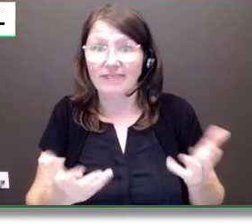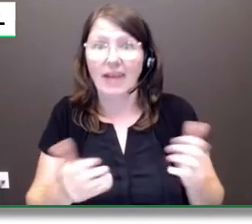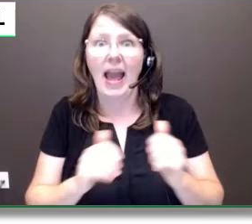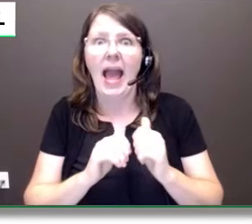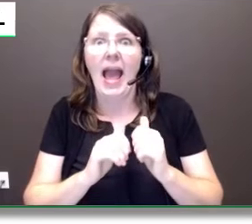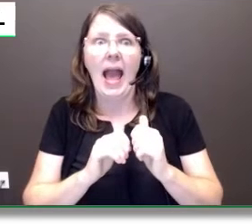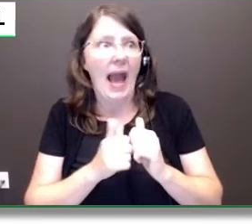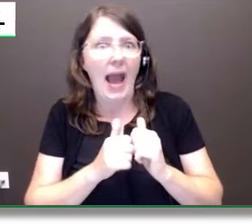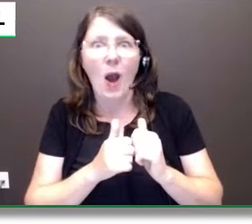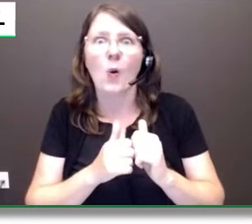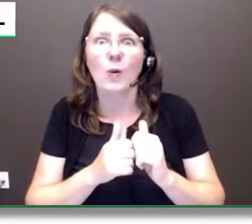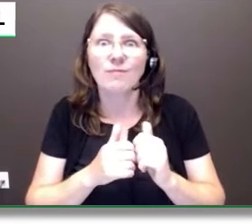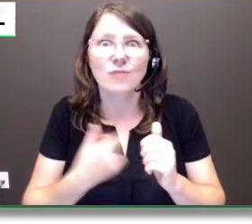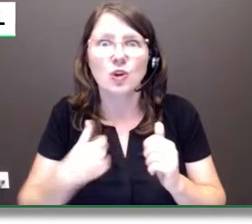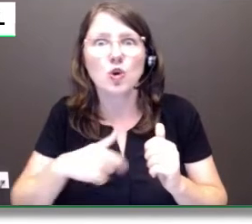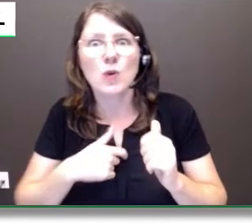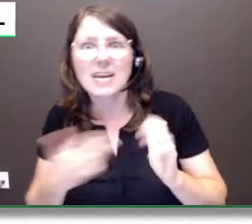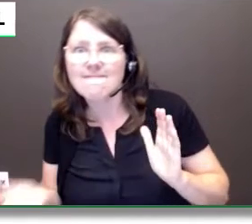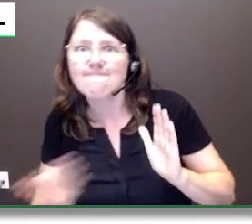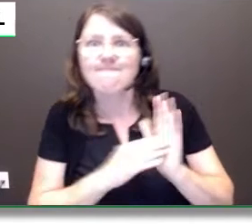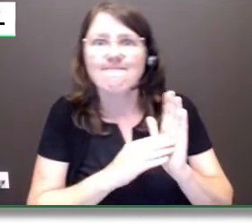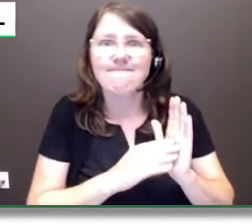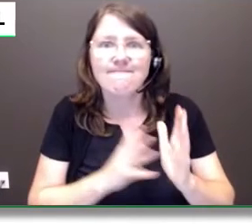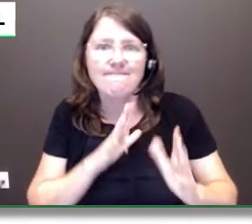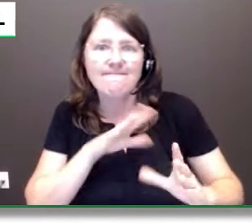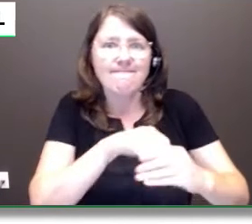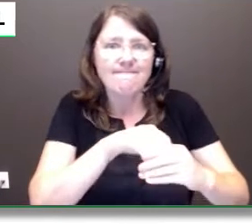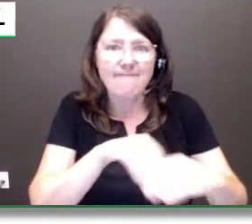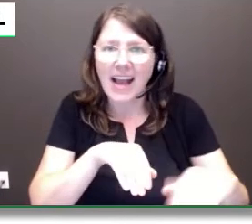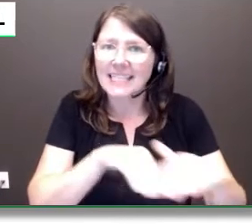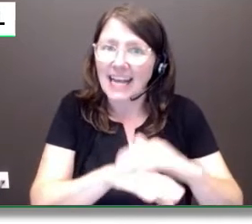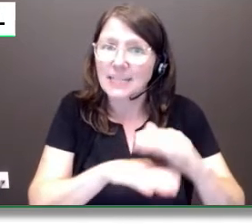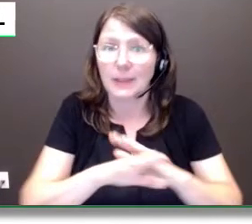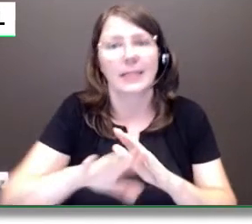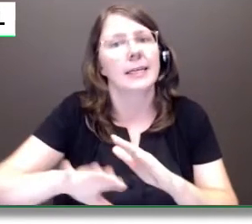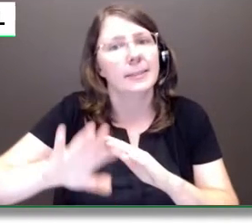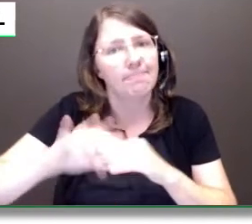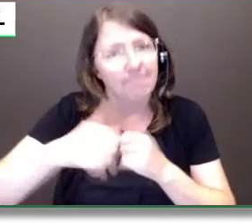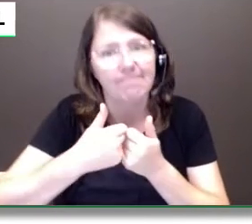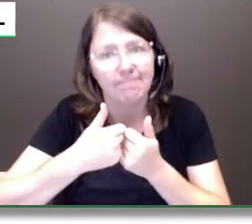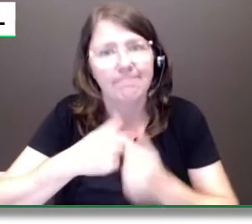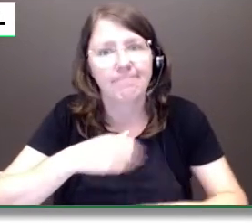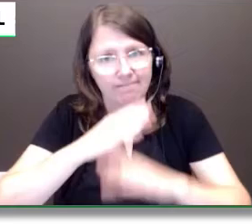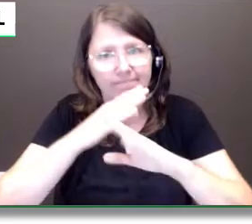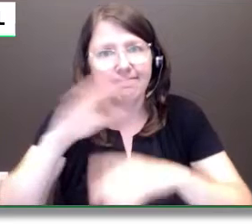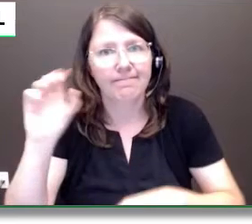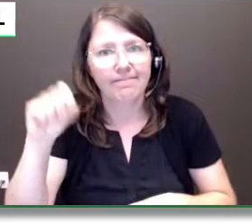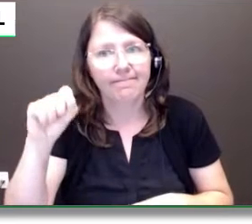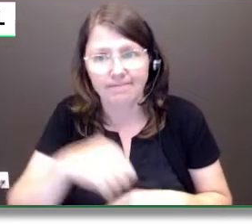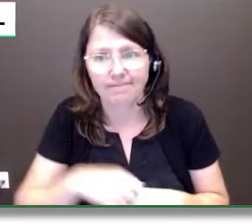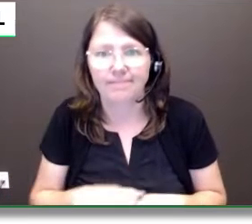Absolutely yeah that is that is a major barrier. Uh Patrick I could see you nodding along at